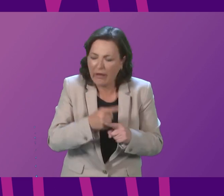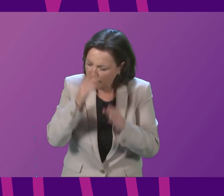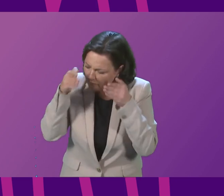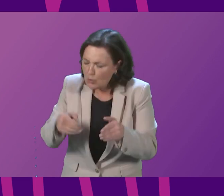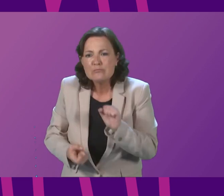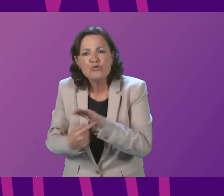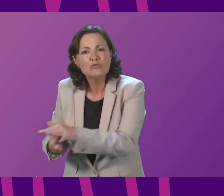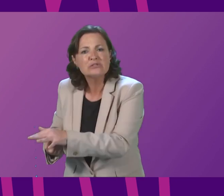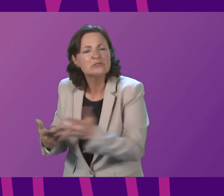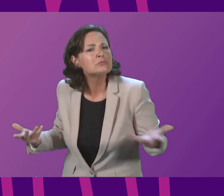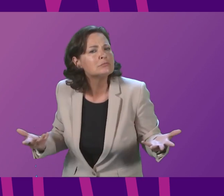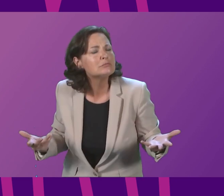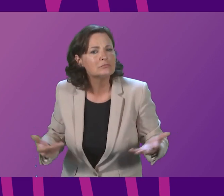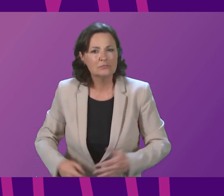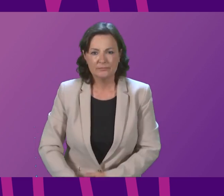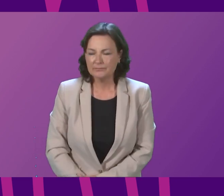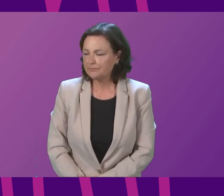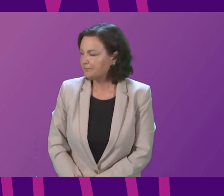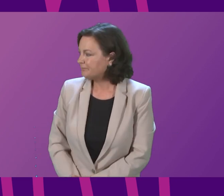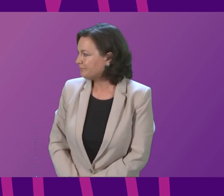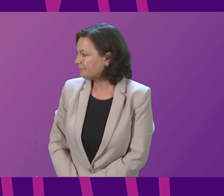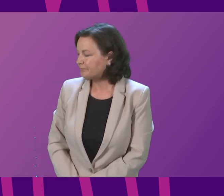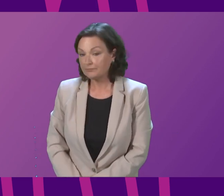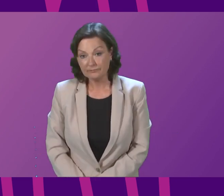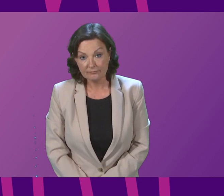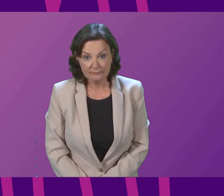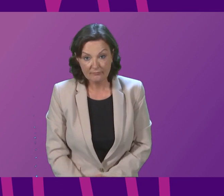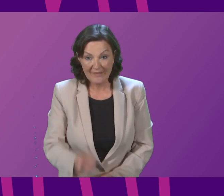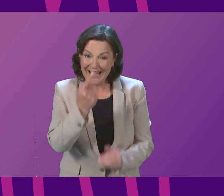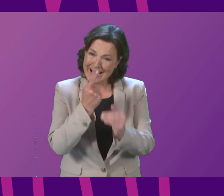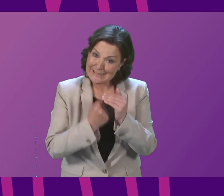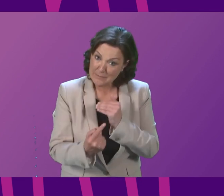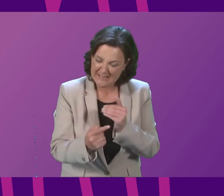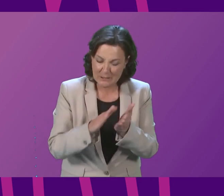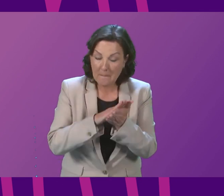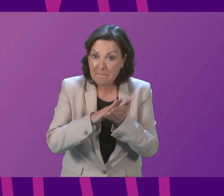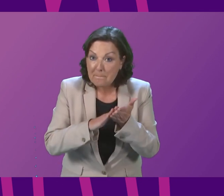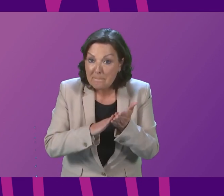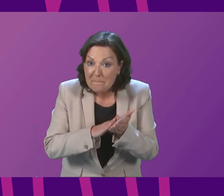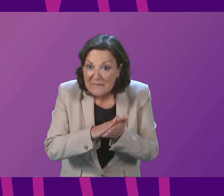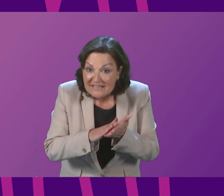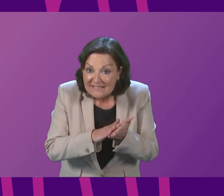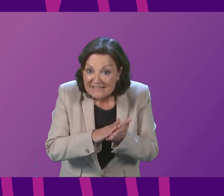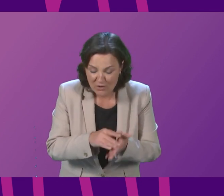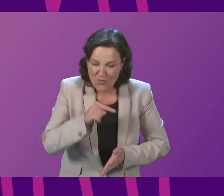Independence is about ensuring that we can better meet the priorities of the Scottish